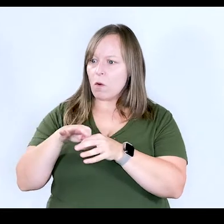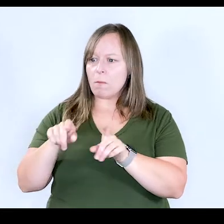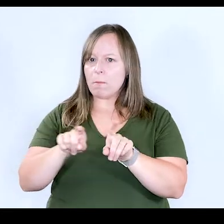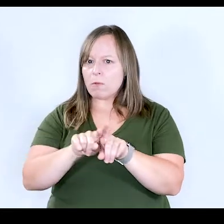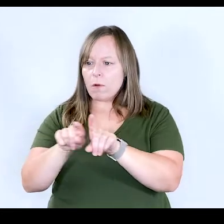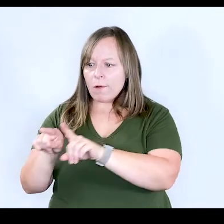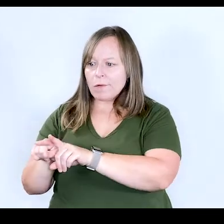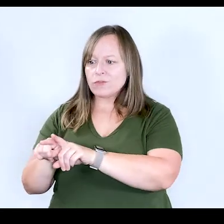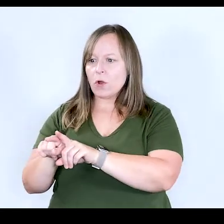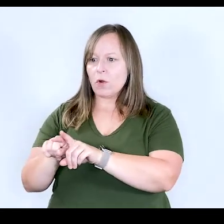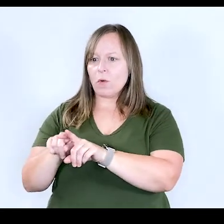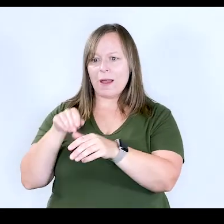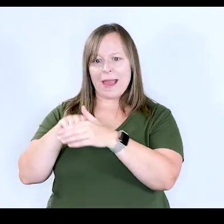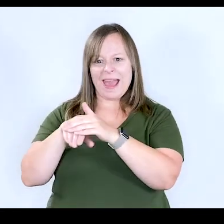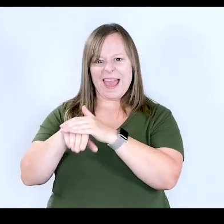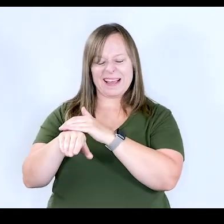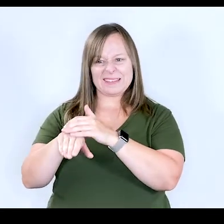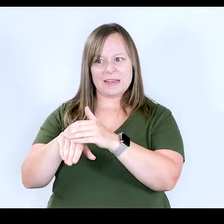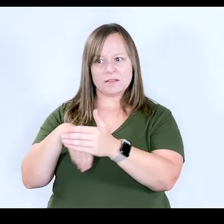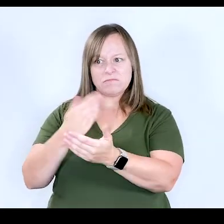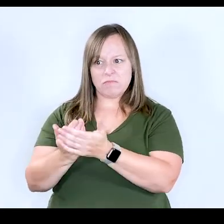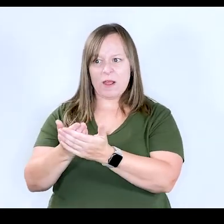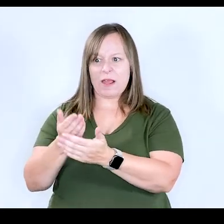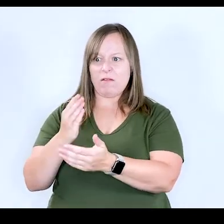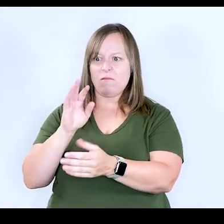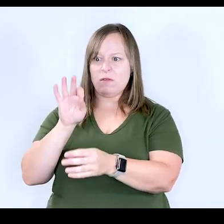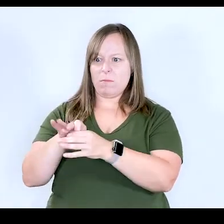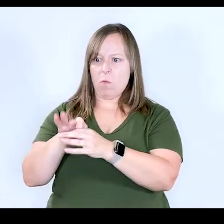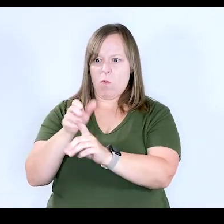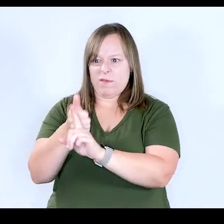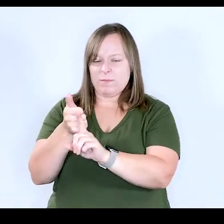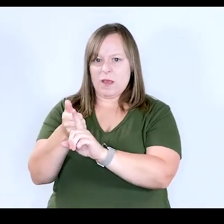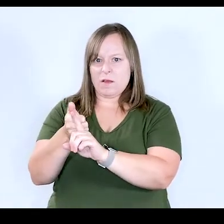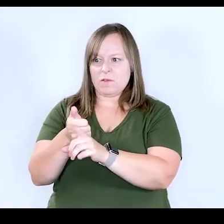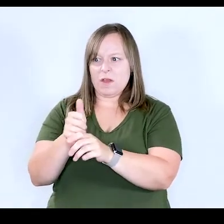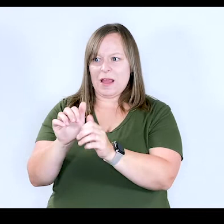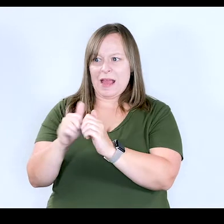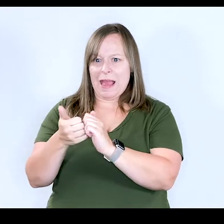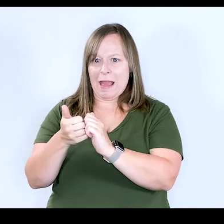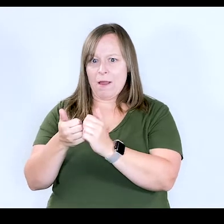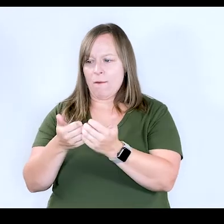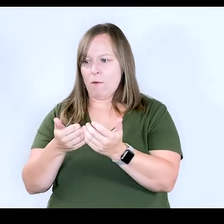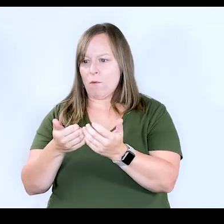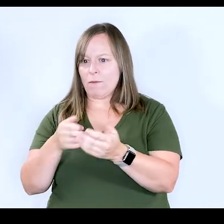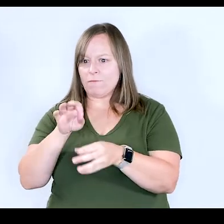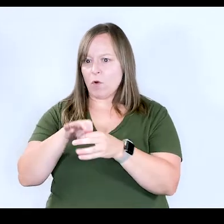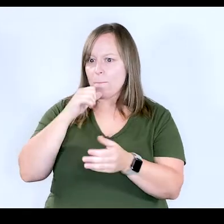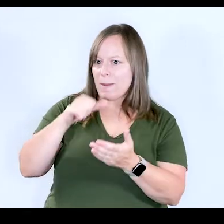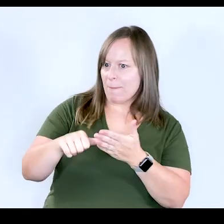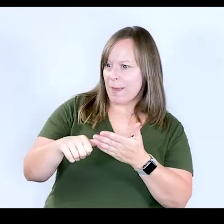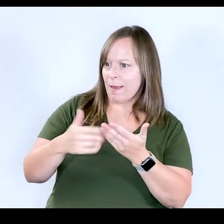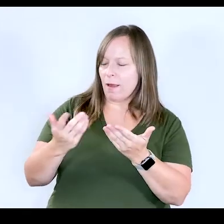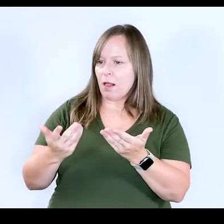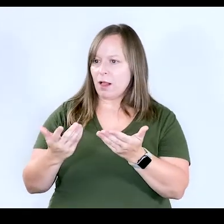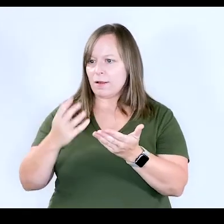but also to accessing the polls themselves and/or whether or not they want to vote by mail.